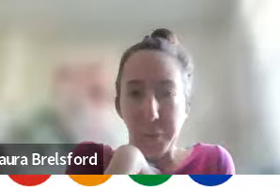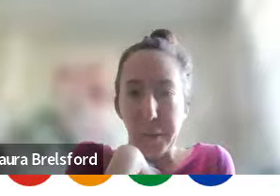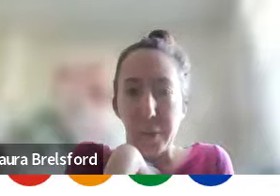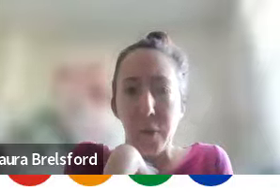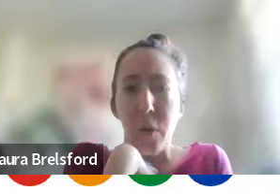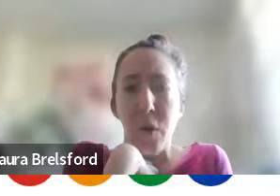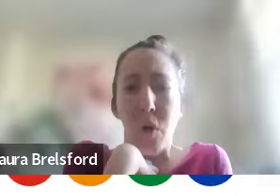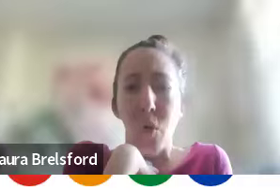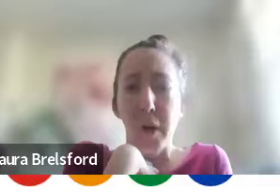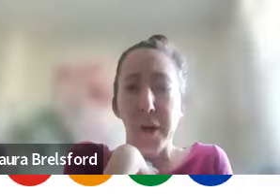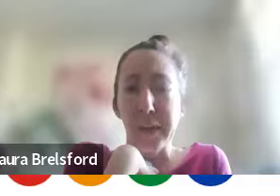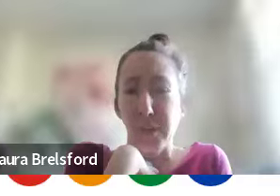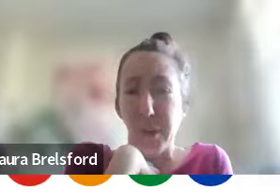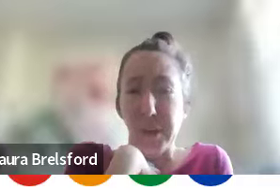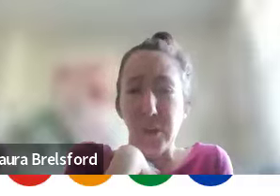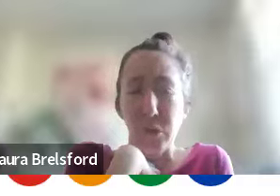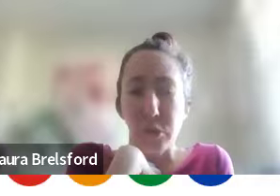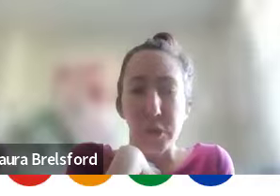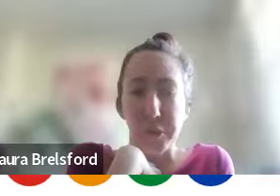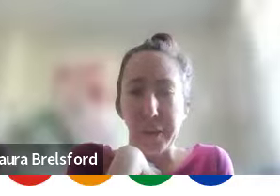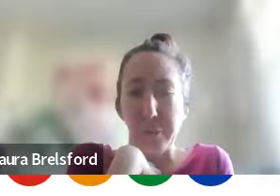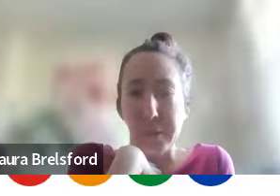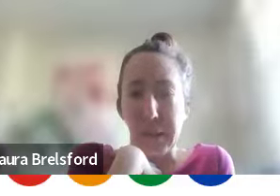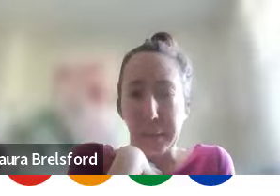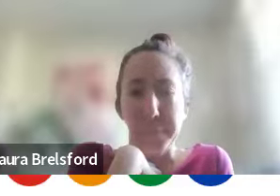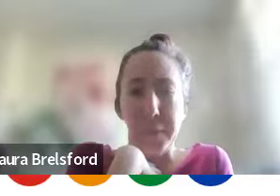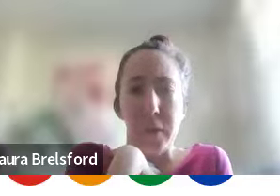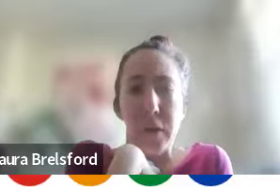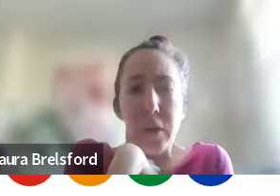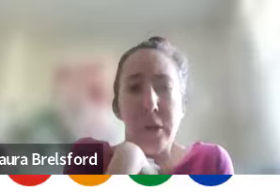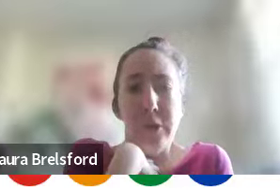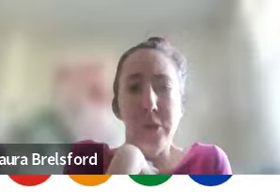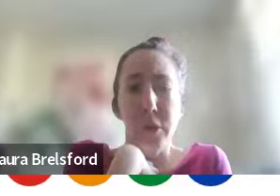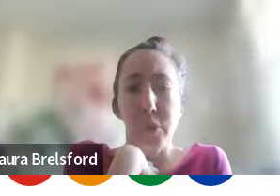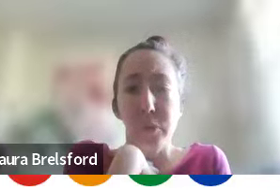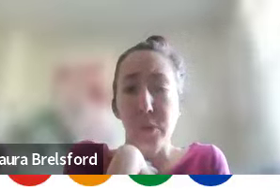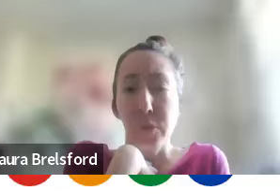IS SOME ACCESSIBILITY TODAY, BUT UPGRADES MAY BE NEEDED BECAUSE IT IS NOT ADEQUATE OR IT STARTED TO